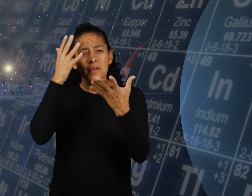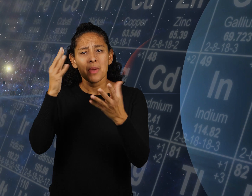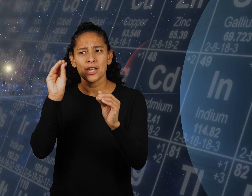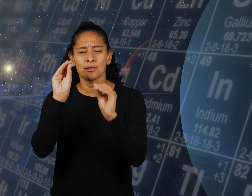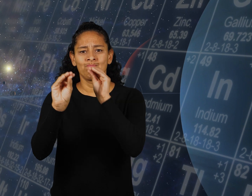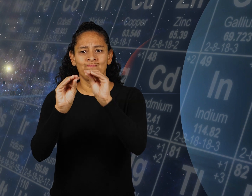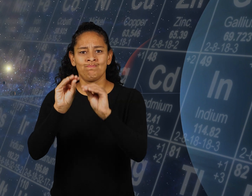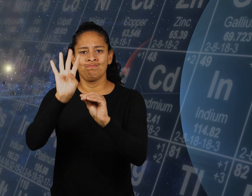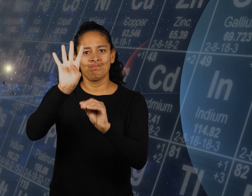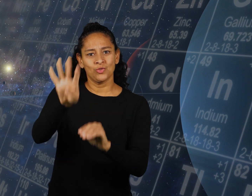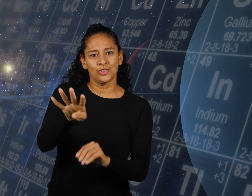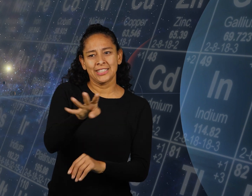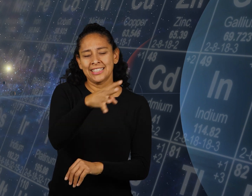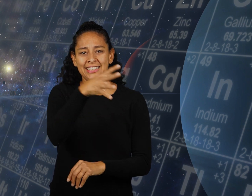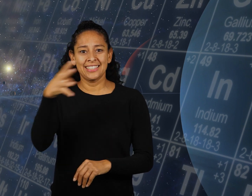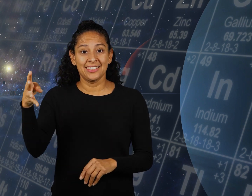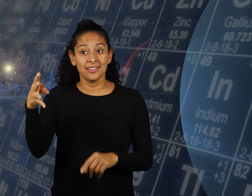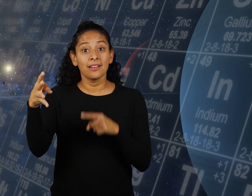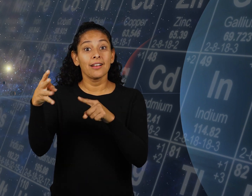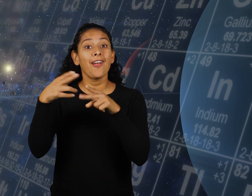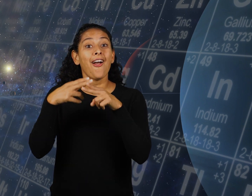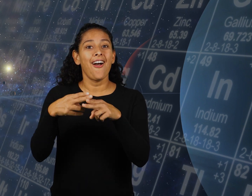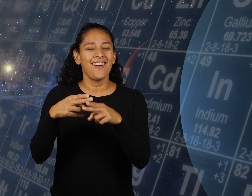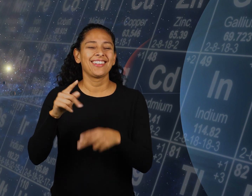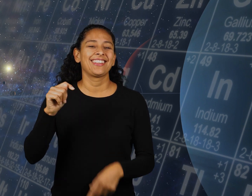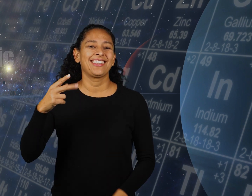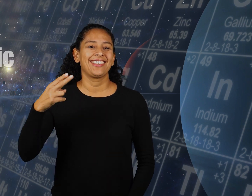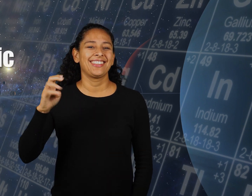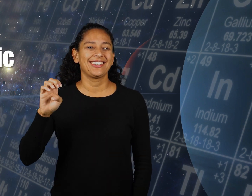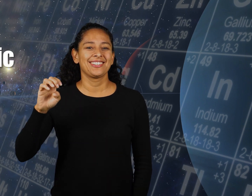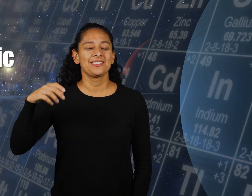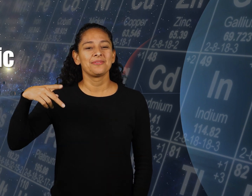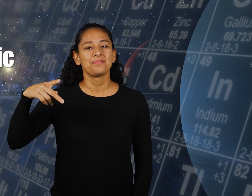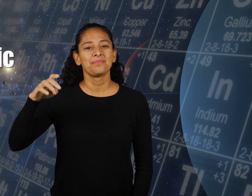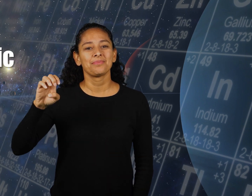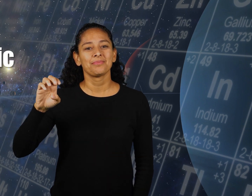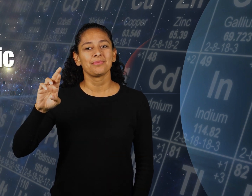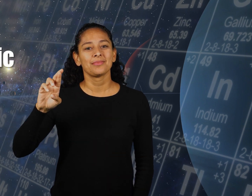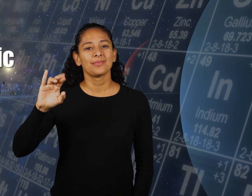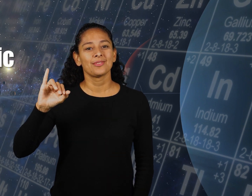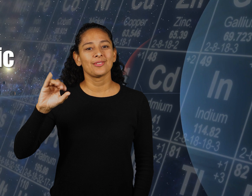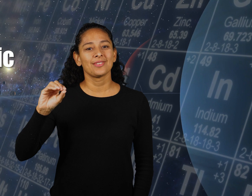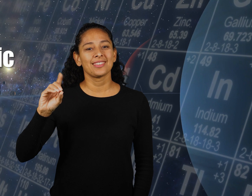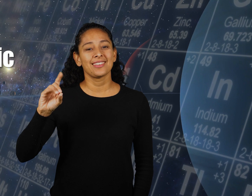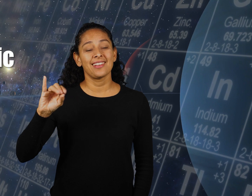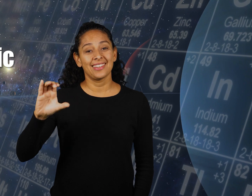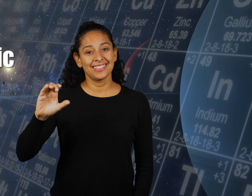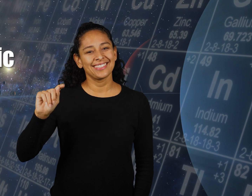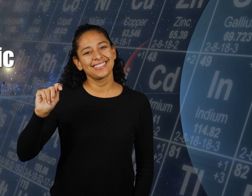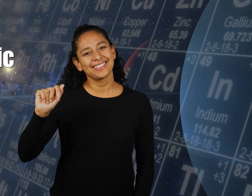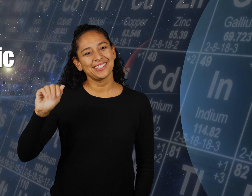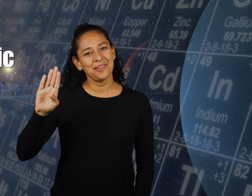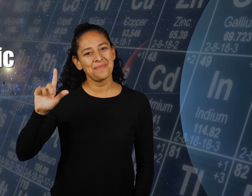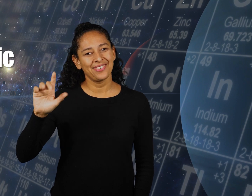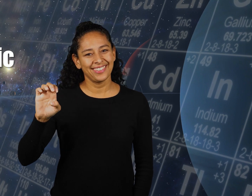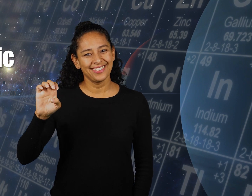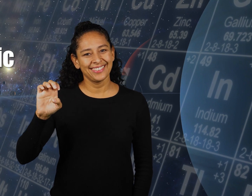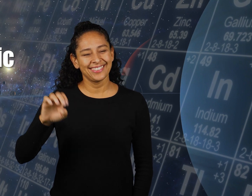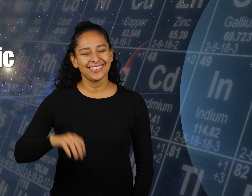That information is organized on a grid and called the Periodic Table.